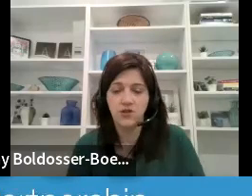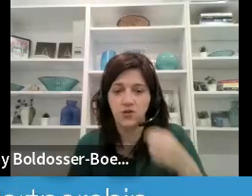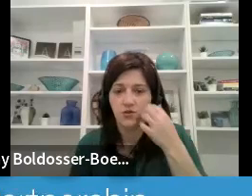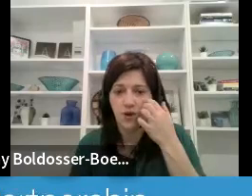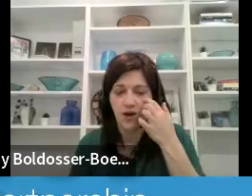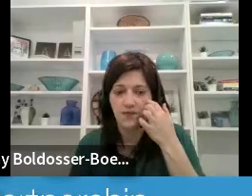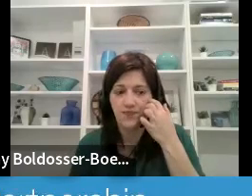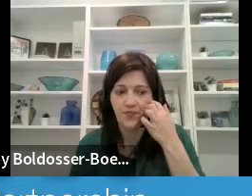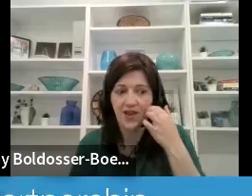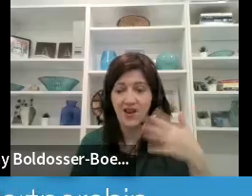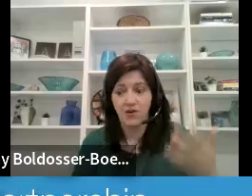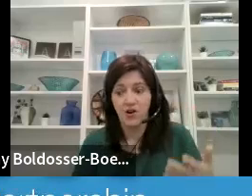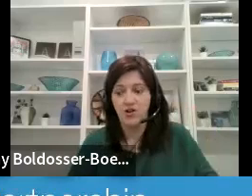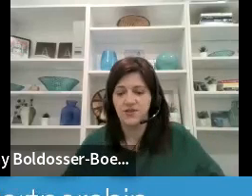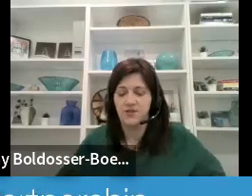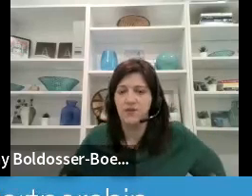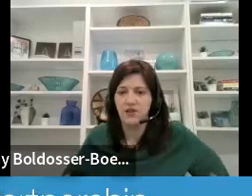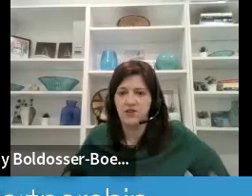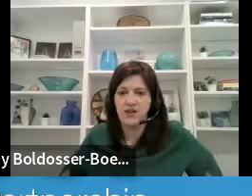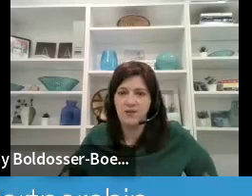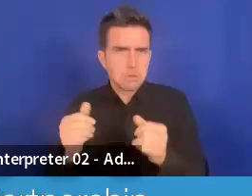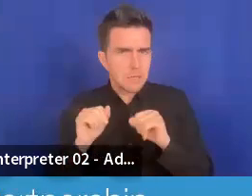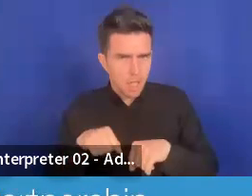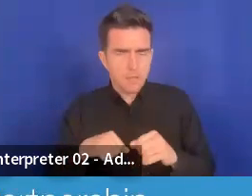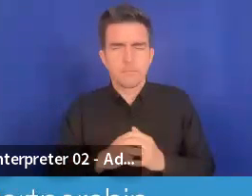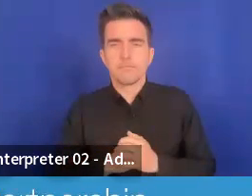to, as I recall, to submit your statements in advance.